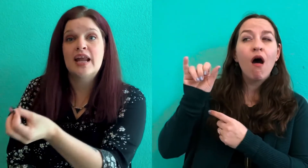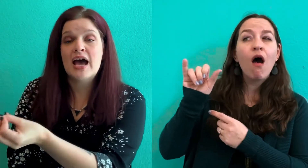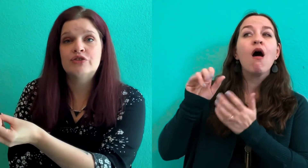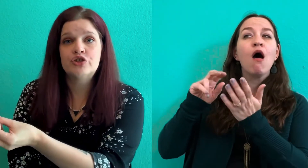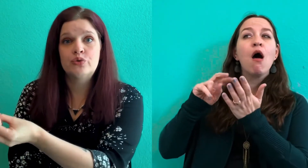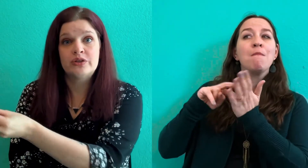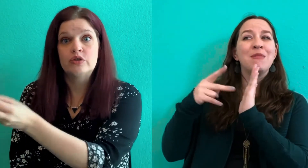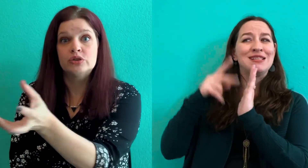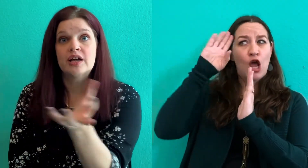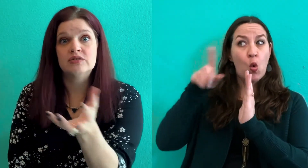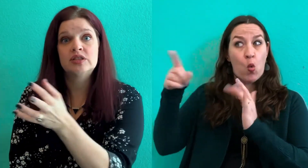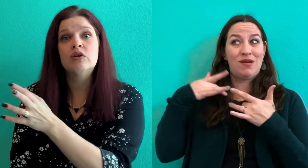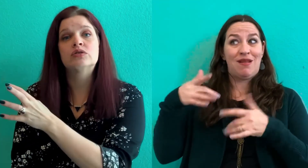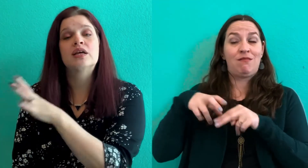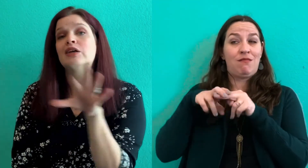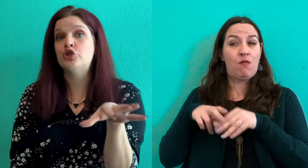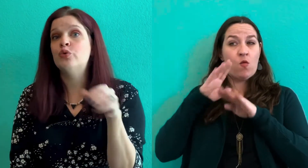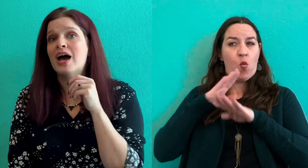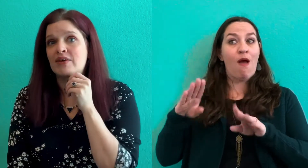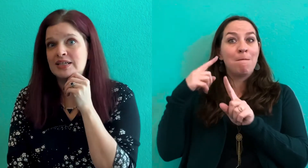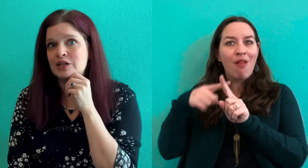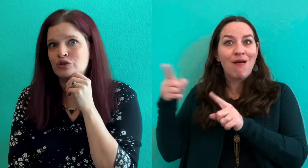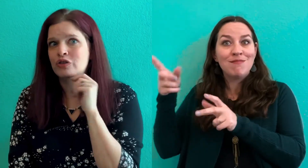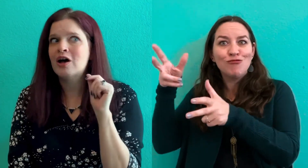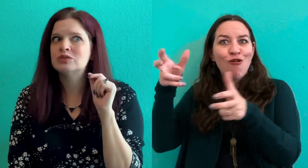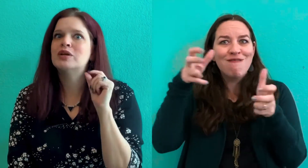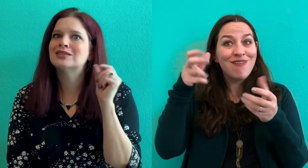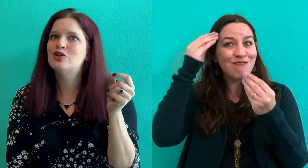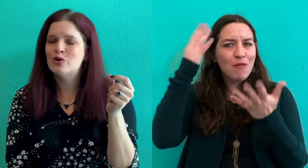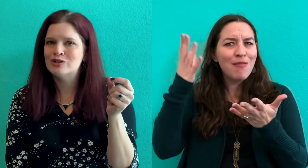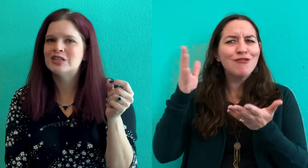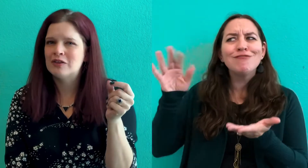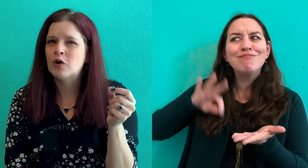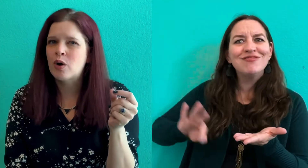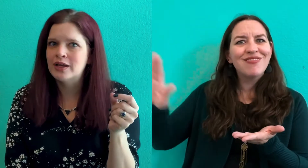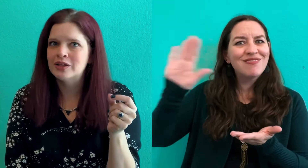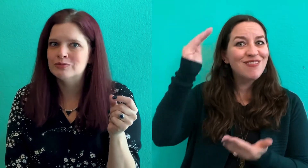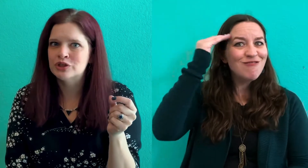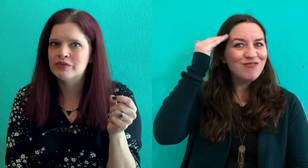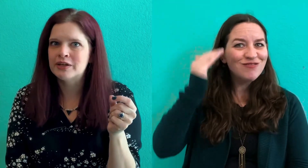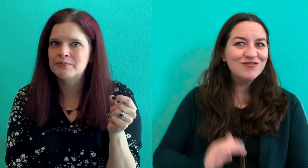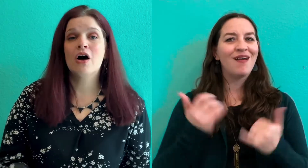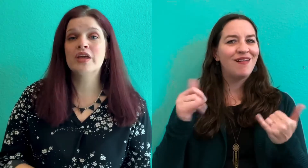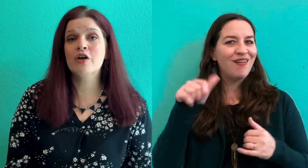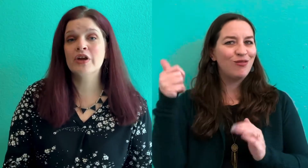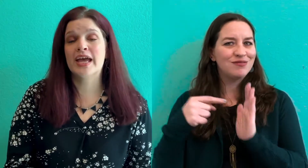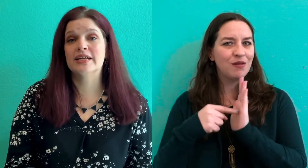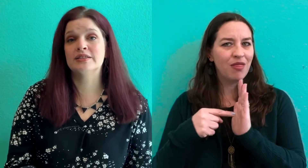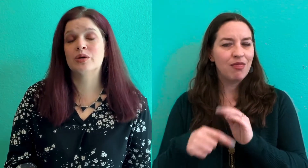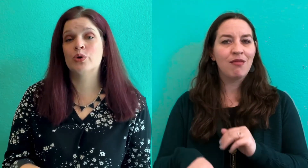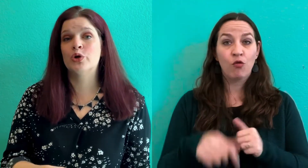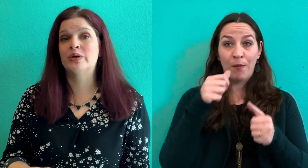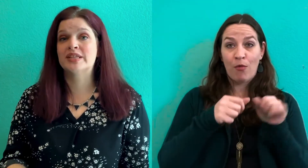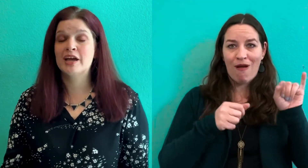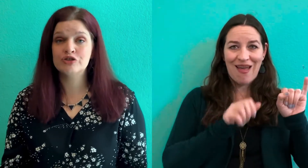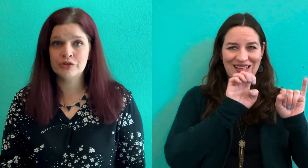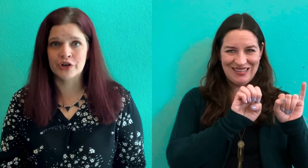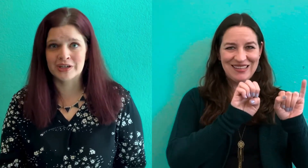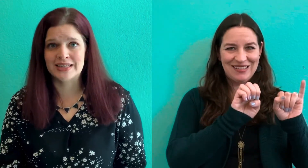that have to do with those kinds of skills? Like do you have ideas or thoughts? Because I know you're sitting there quietly observing. On the other hand, someone who is extroverted and